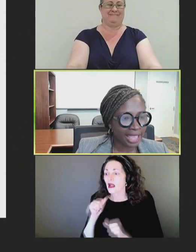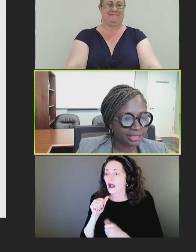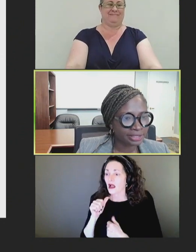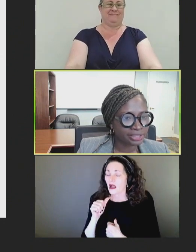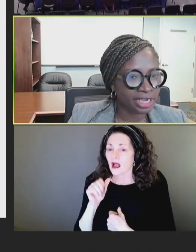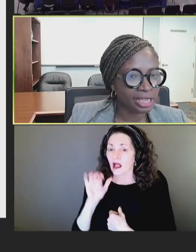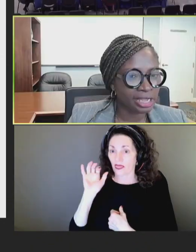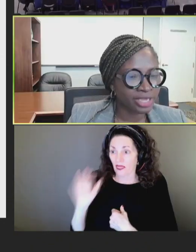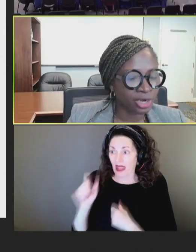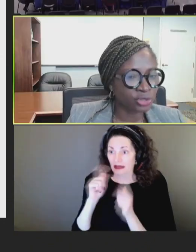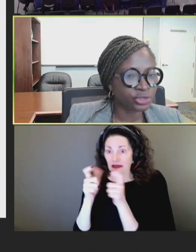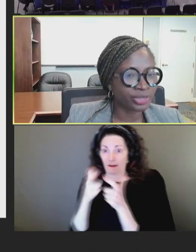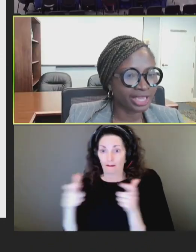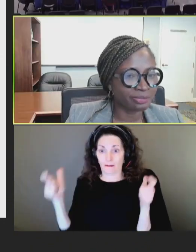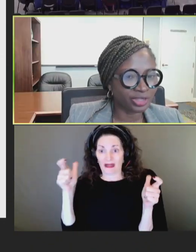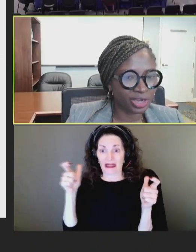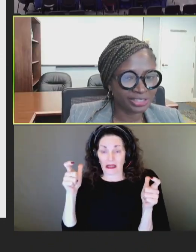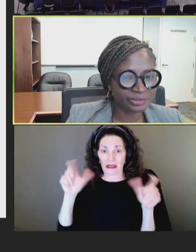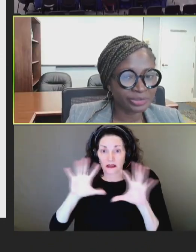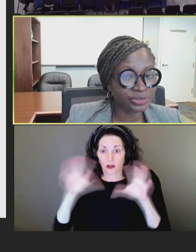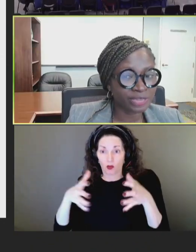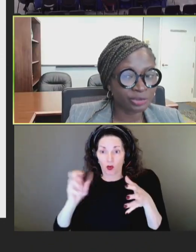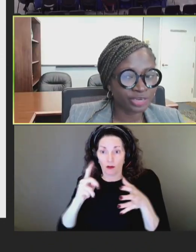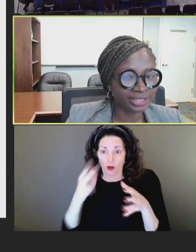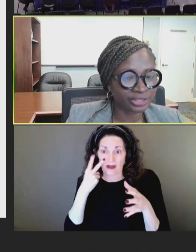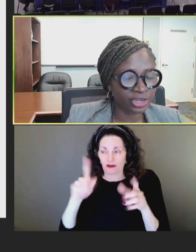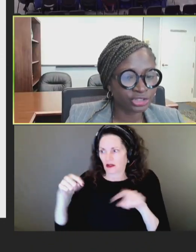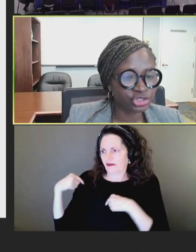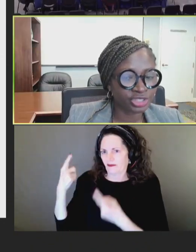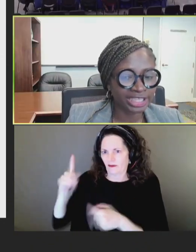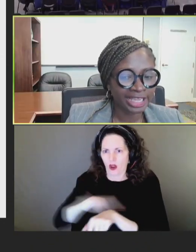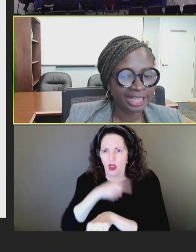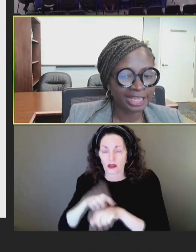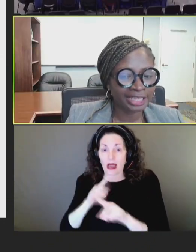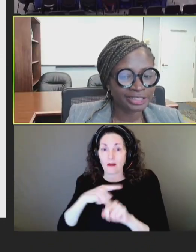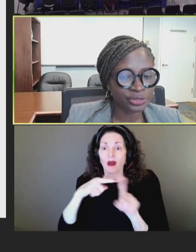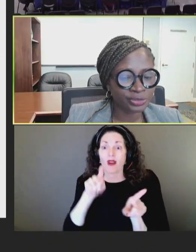and it also became the largest measles outbreak in the country. So,